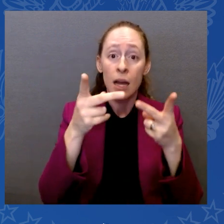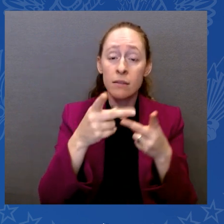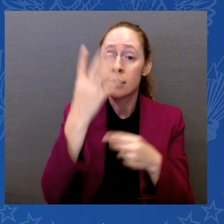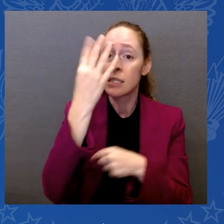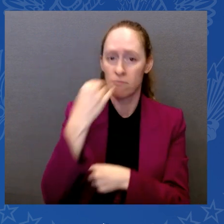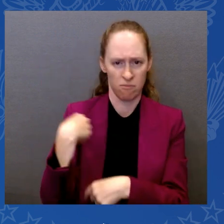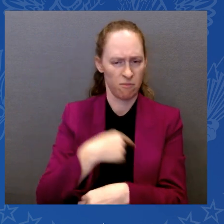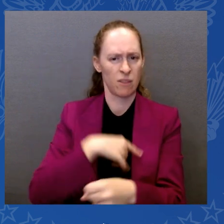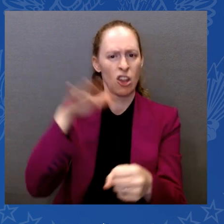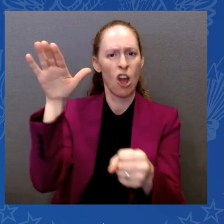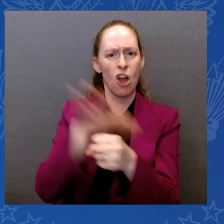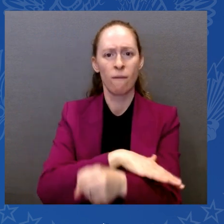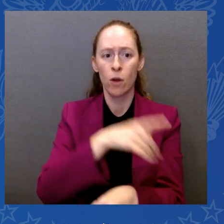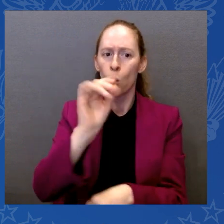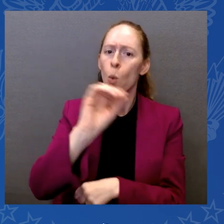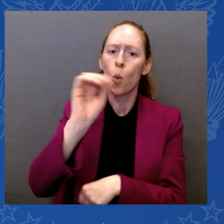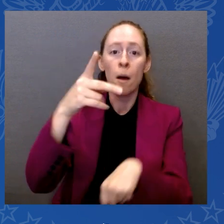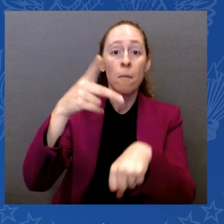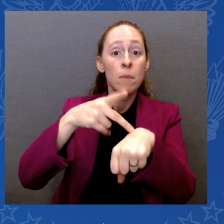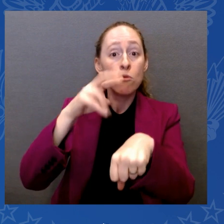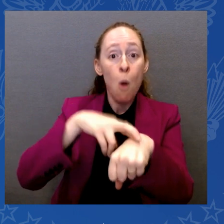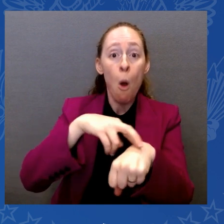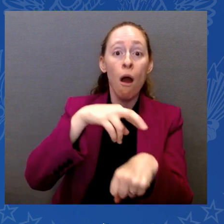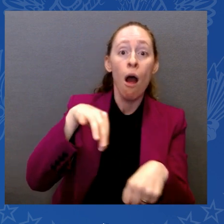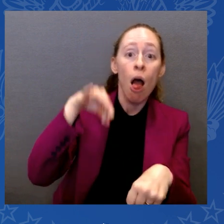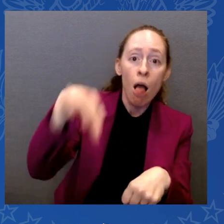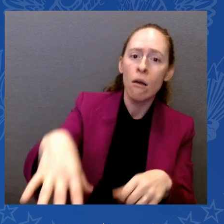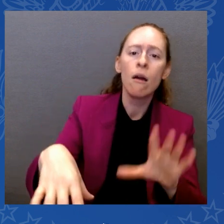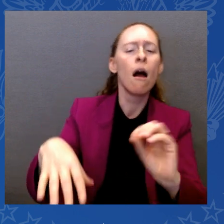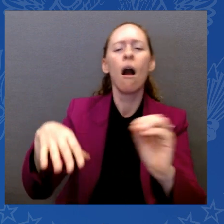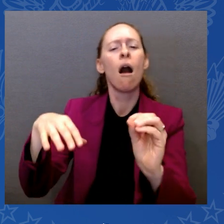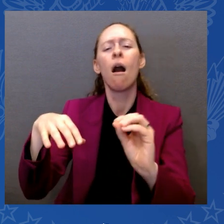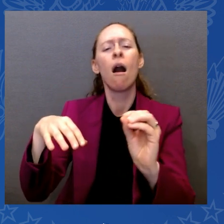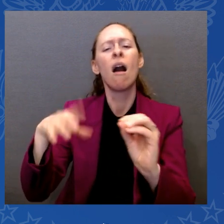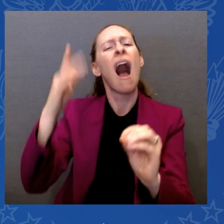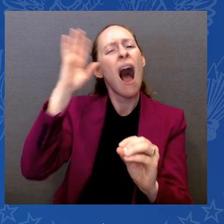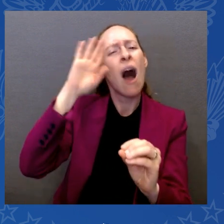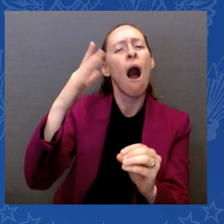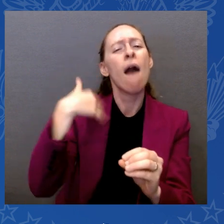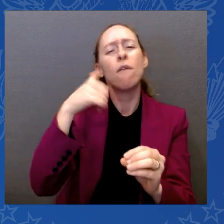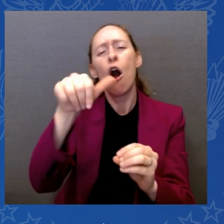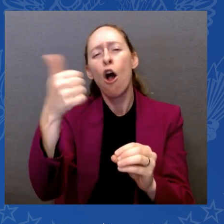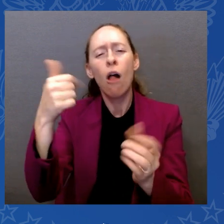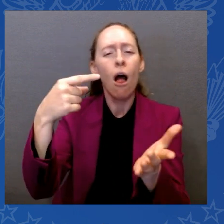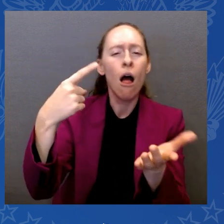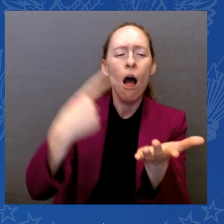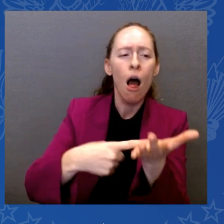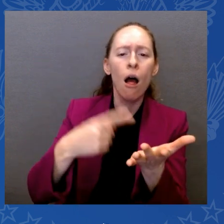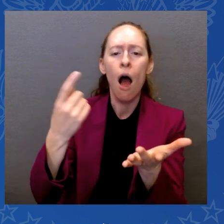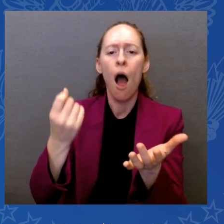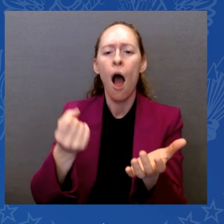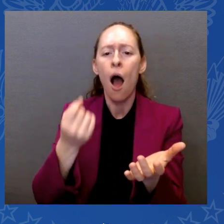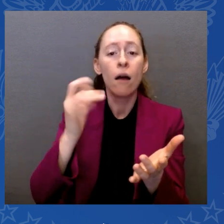emotional cost and others. But whether it's -- it's 100 percent funding for debris removal,